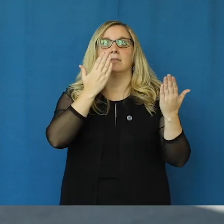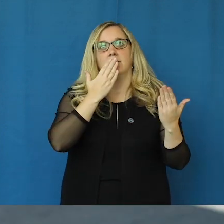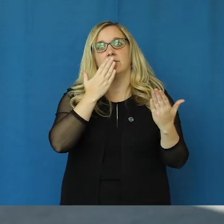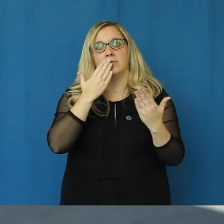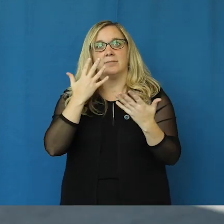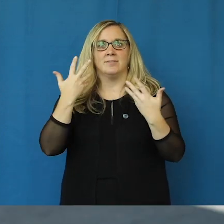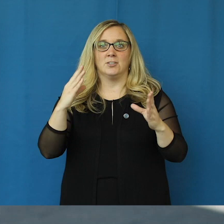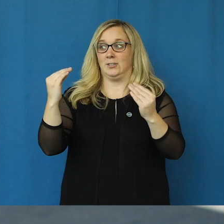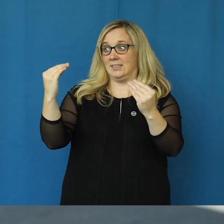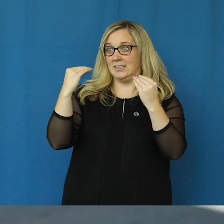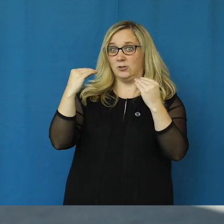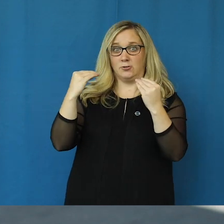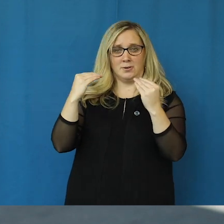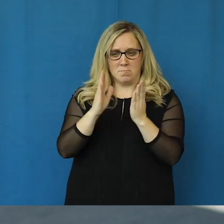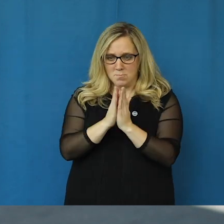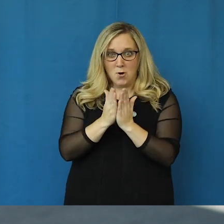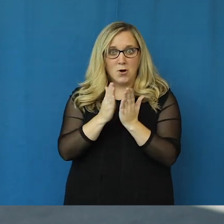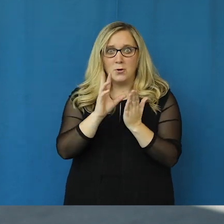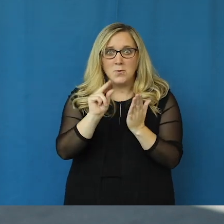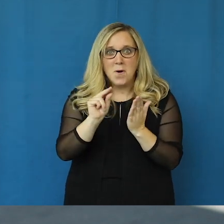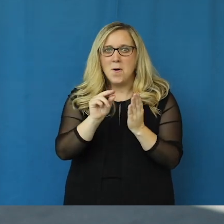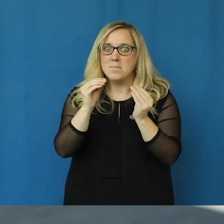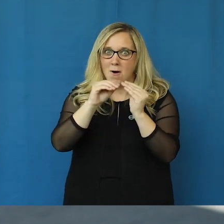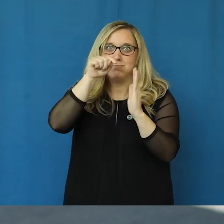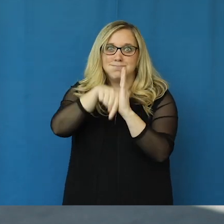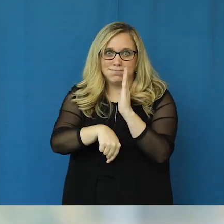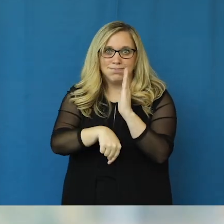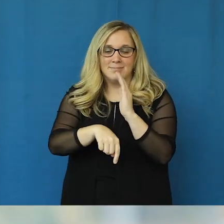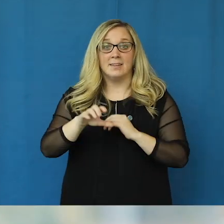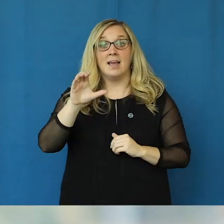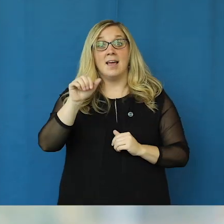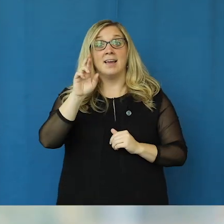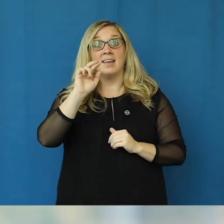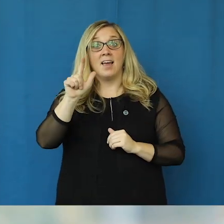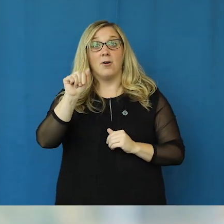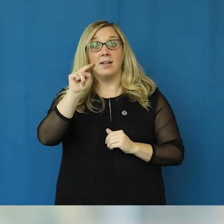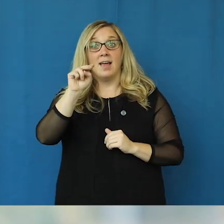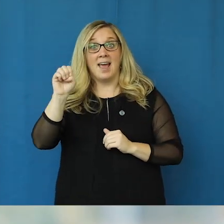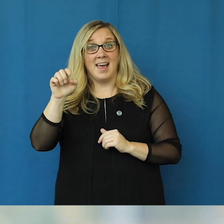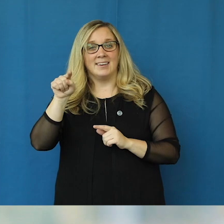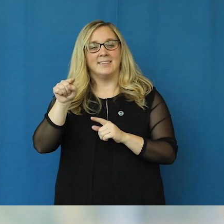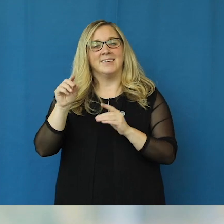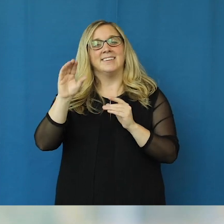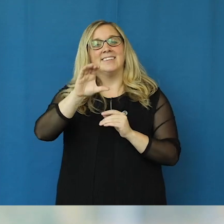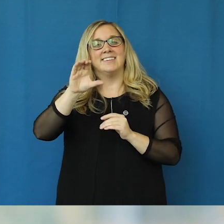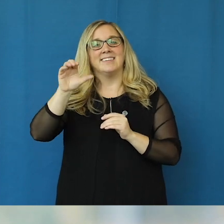and teaching us much more than what's available in our textbooks. Thank you to Carol Anne, our CCA instructor, for teaching us the importance